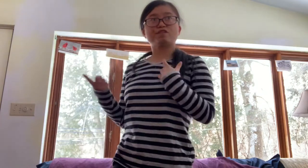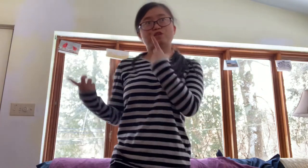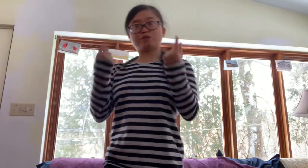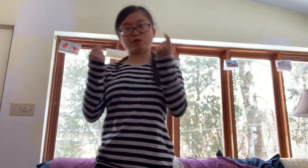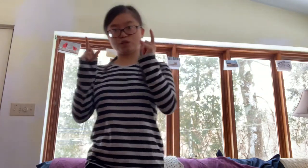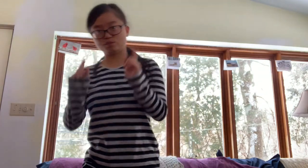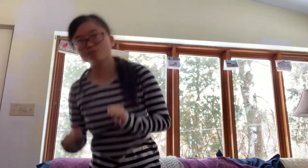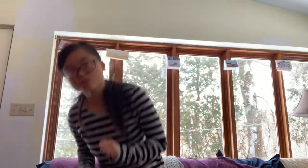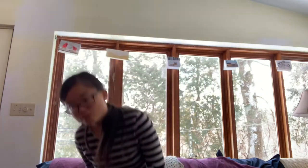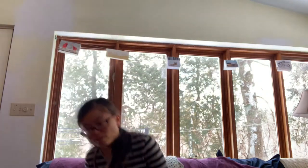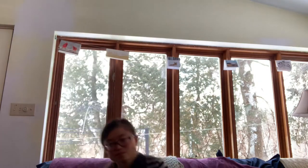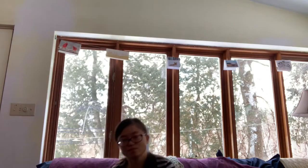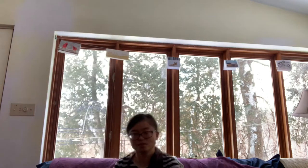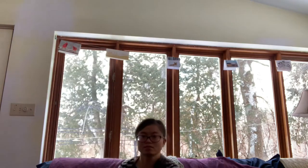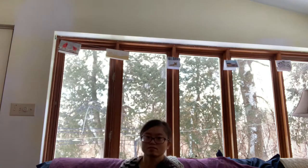doing.